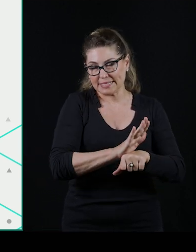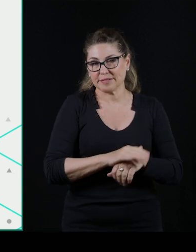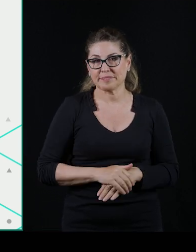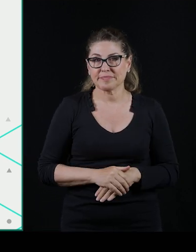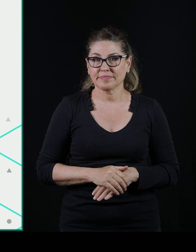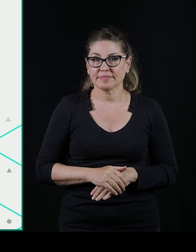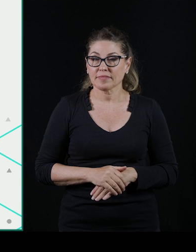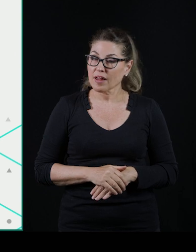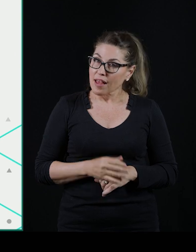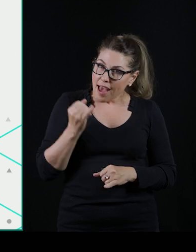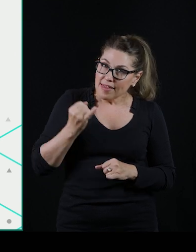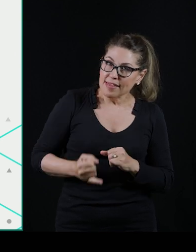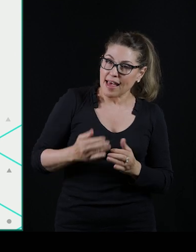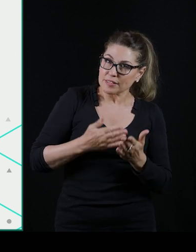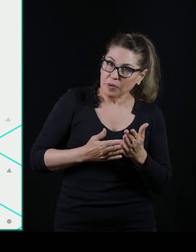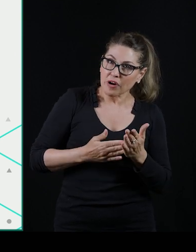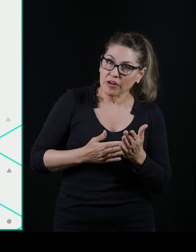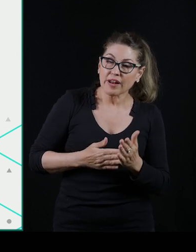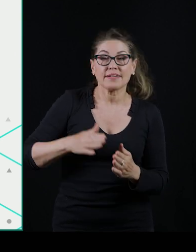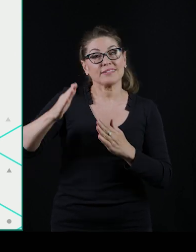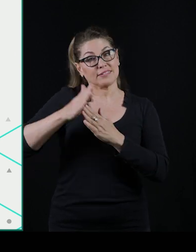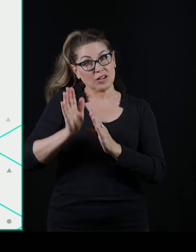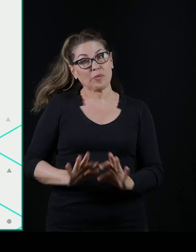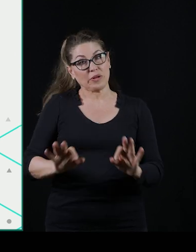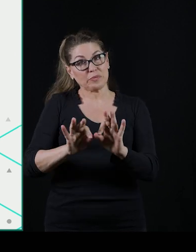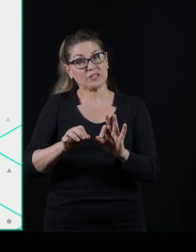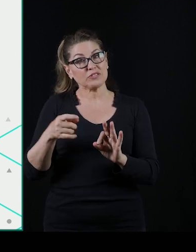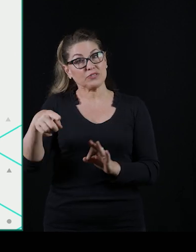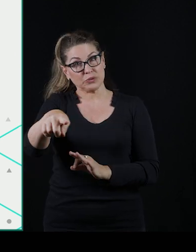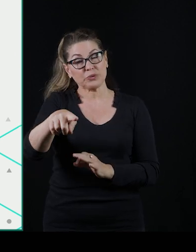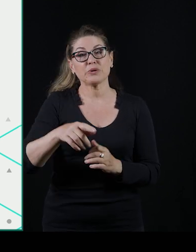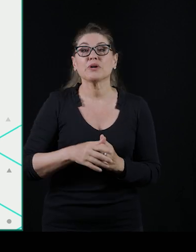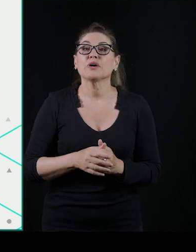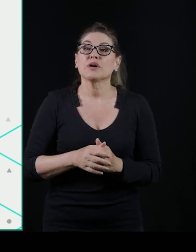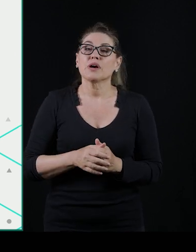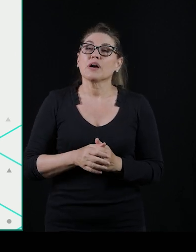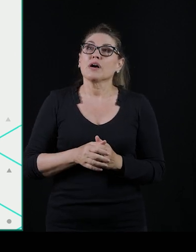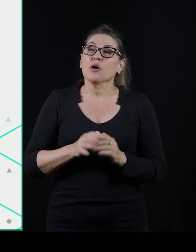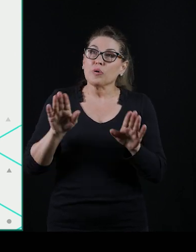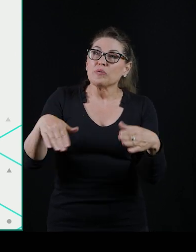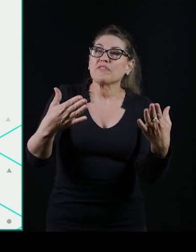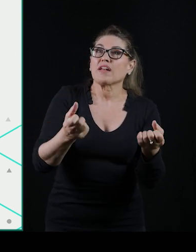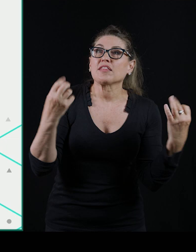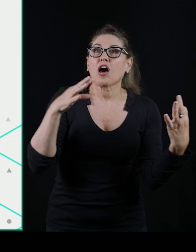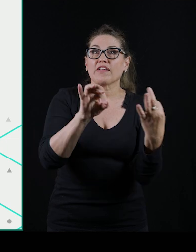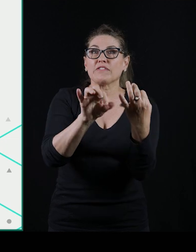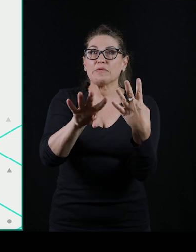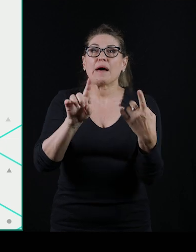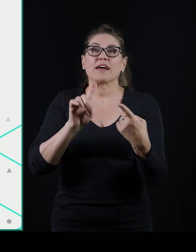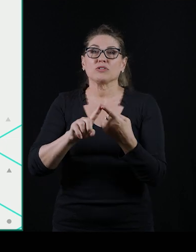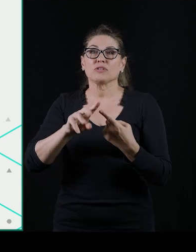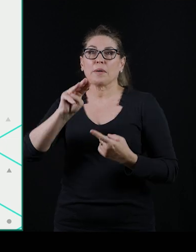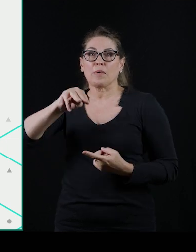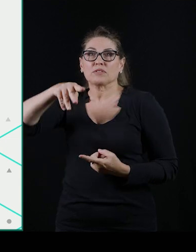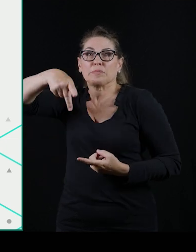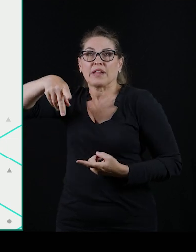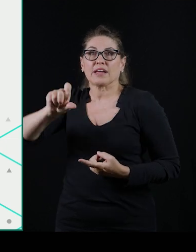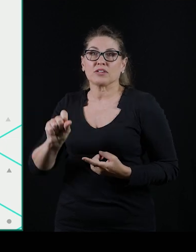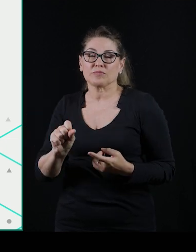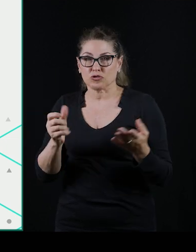And in the last one piece that I think is most relevant for this audience is that we provided a lot of early feedback to the PlayFab Multiplayer Servers team.